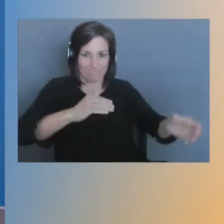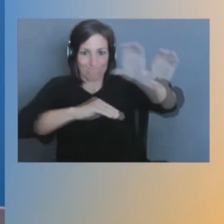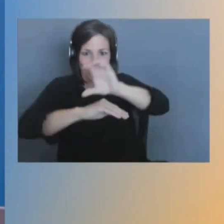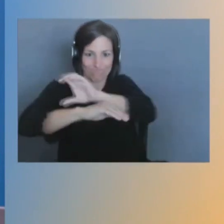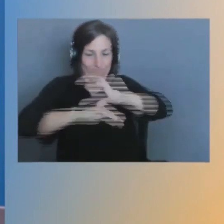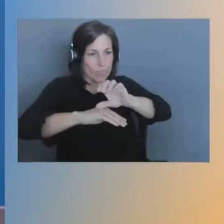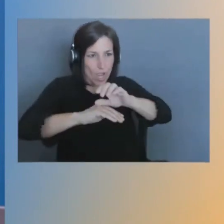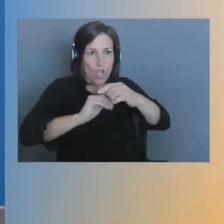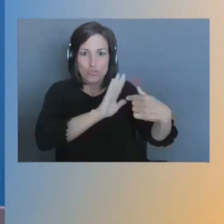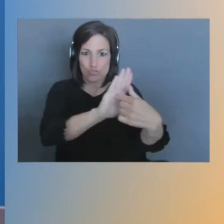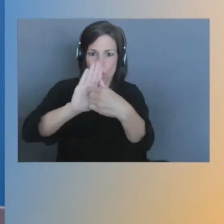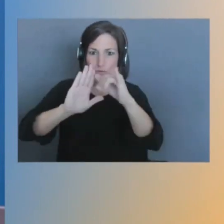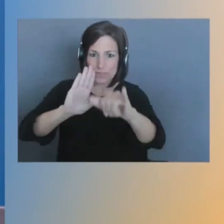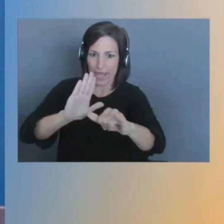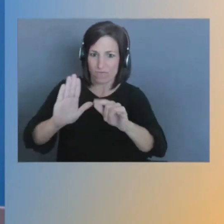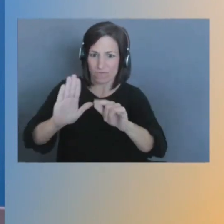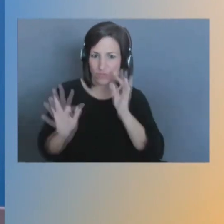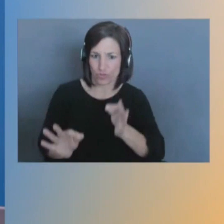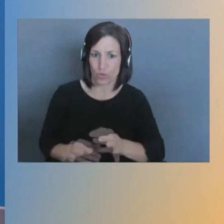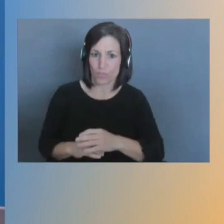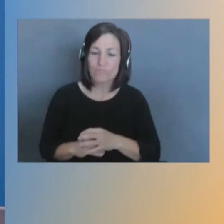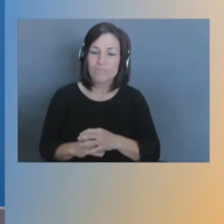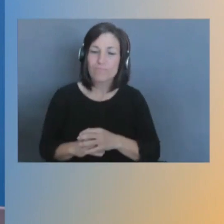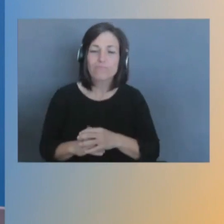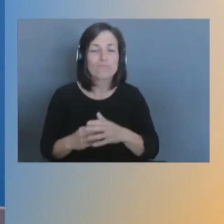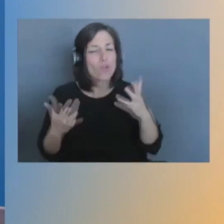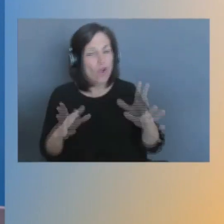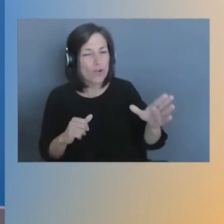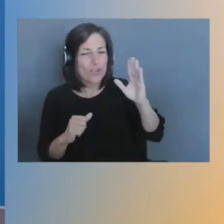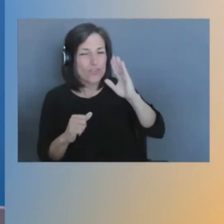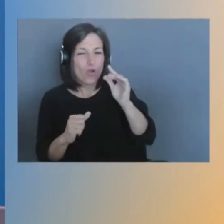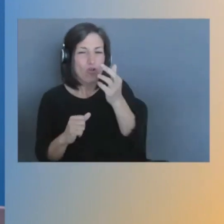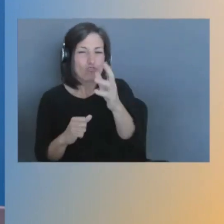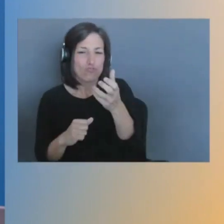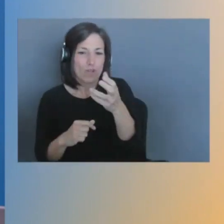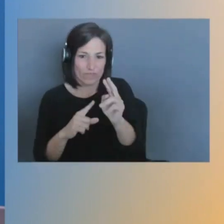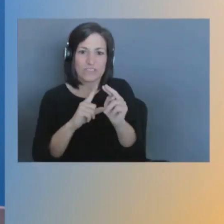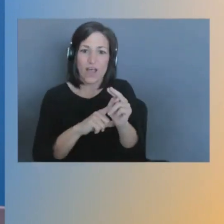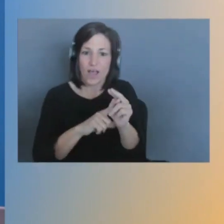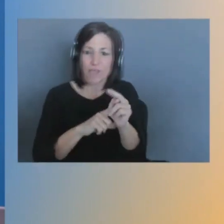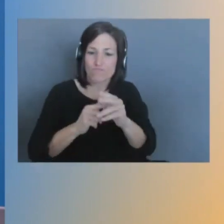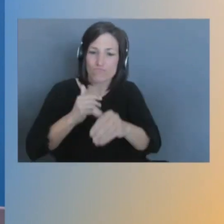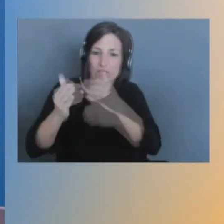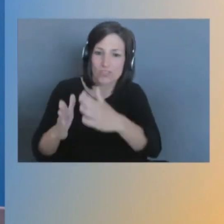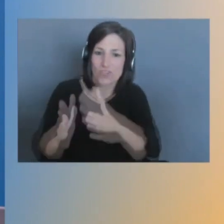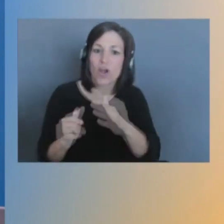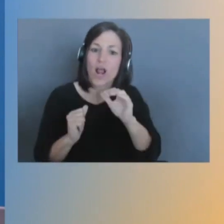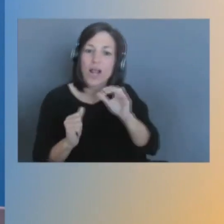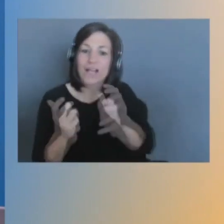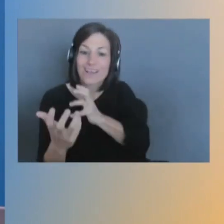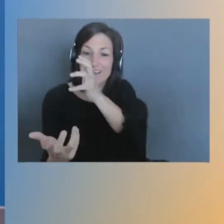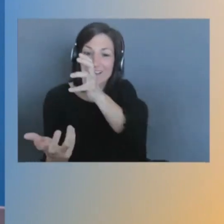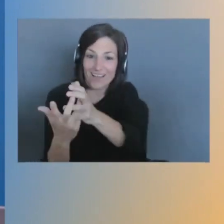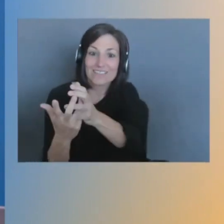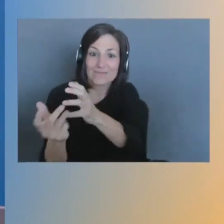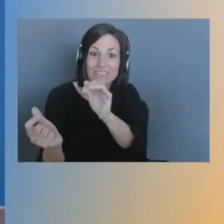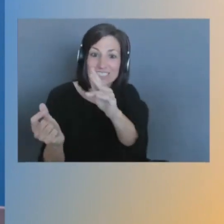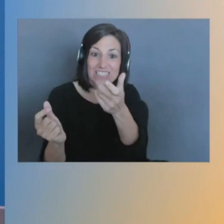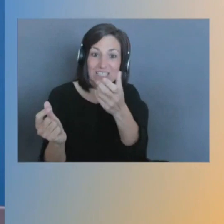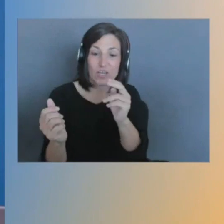As we heard earlier, Graviton processors are custom AWS silicon built with 64-bit ARM processors, processor cores,